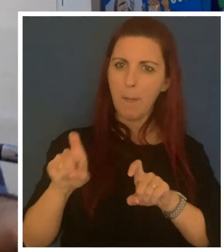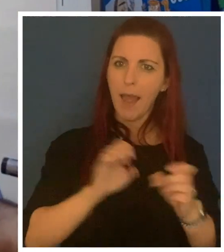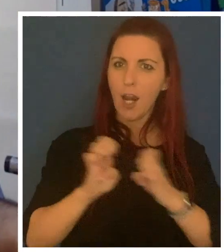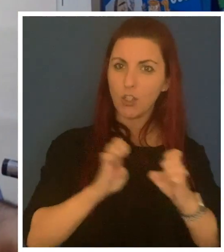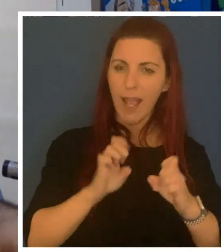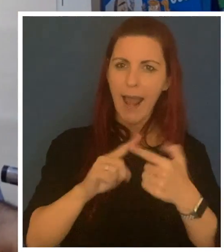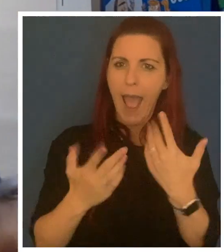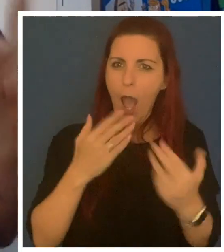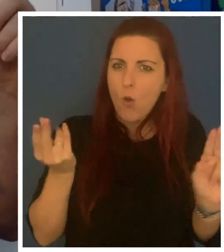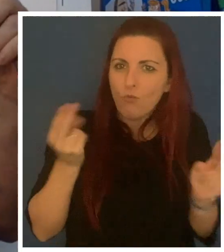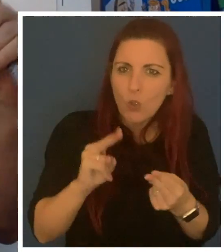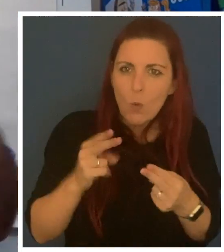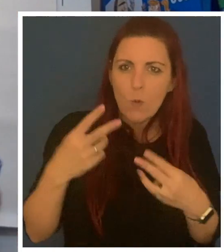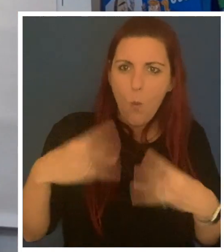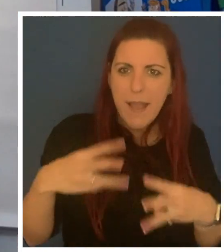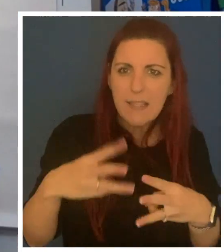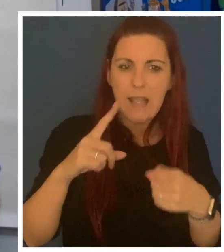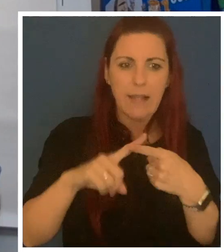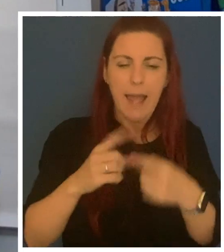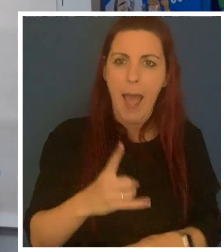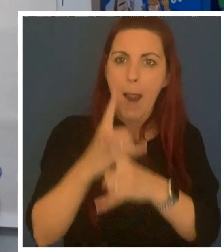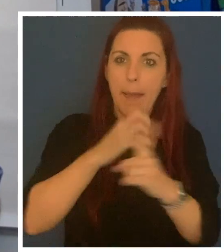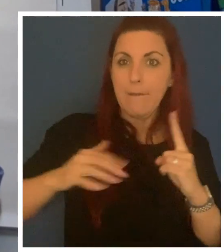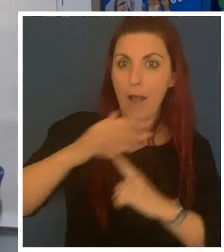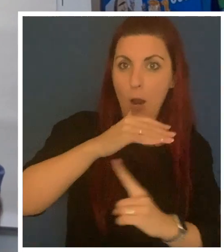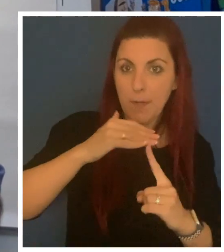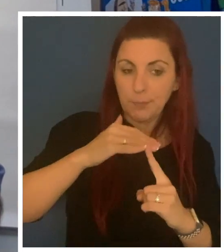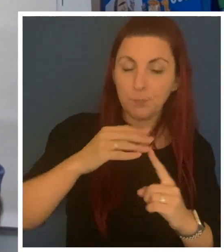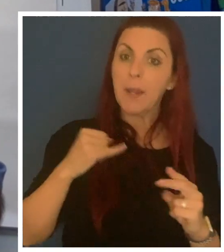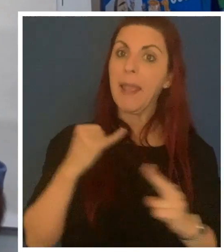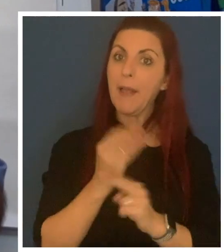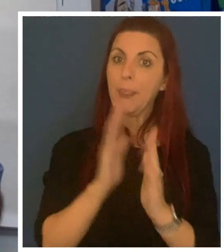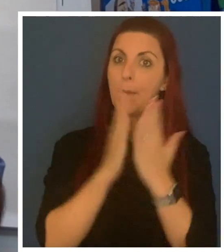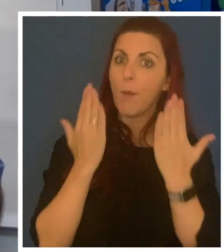environment, but in this book they meet a greedy energy waster called Max